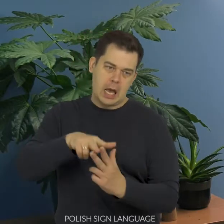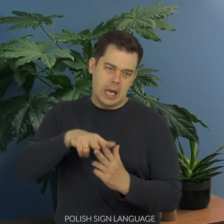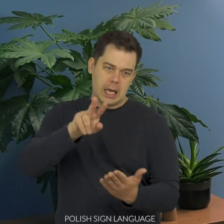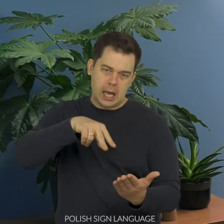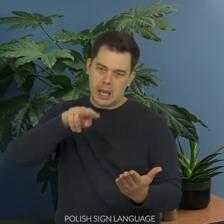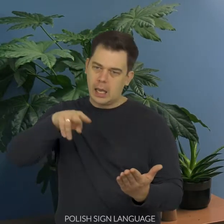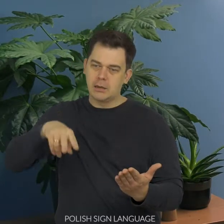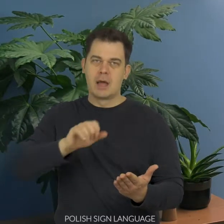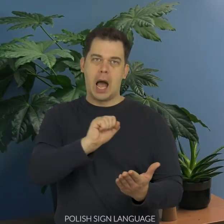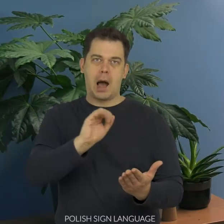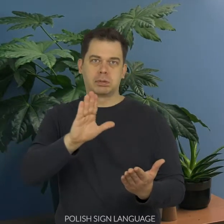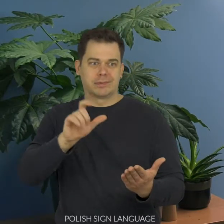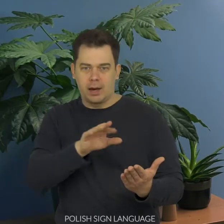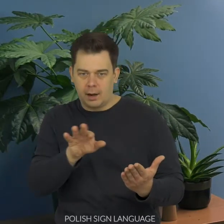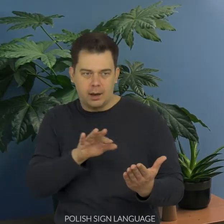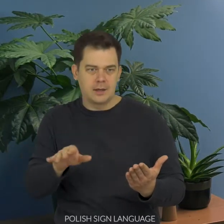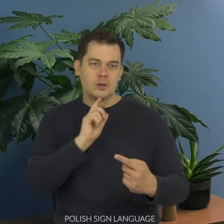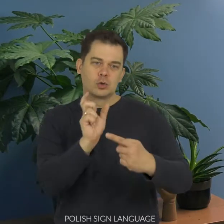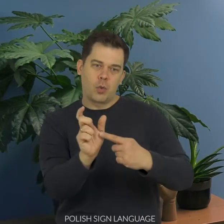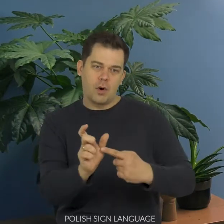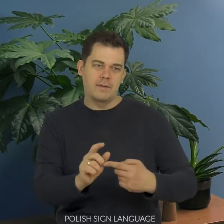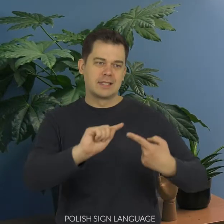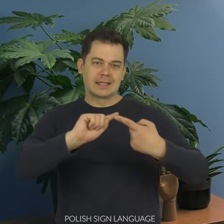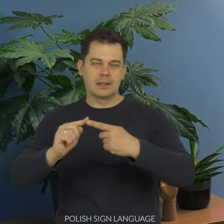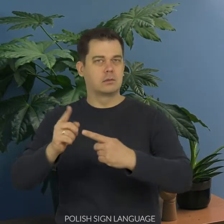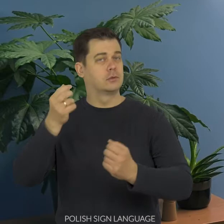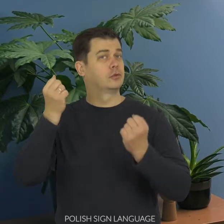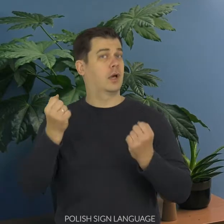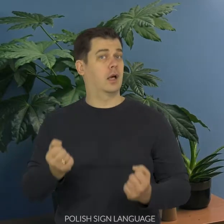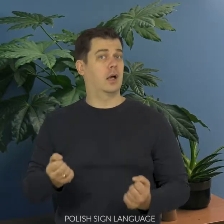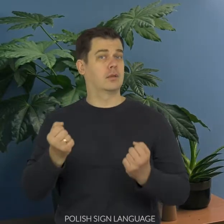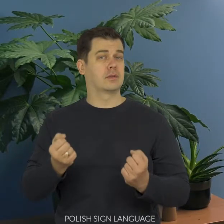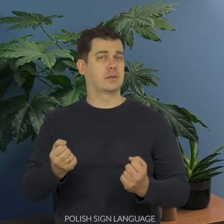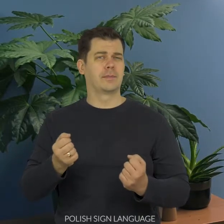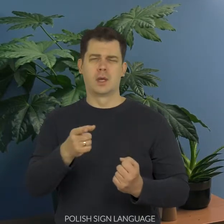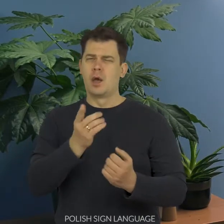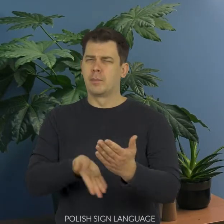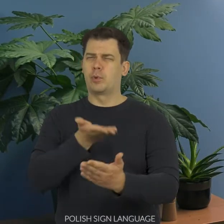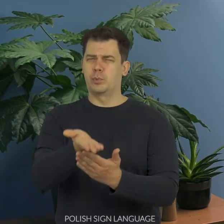to understand the alphabet, words, basic sentence order. I recommend you -